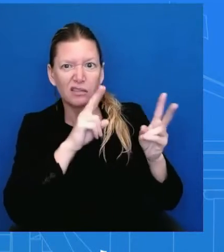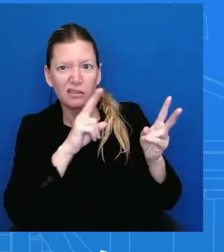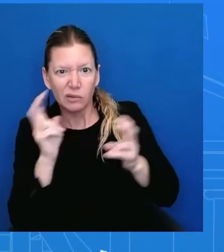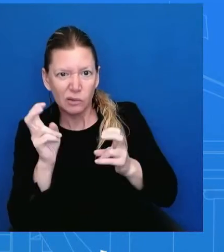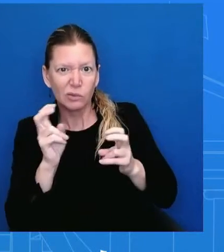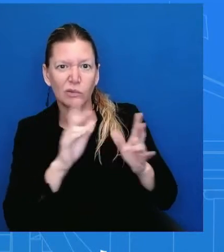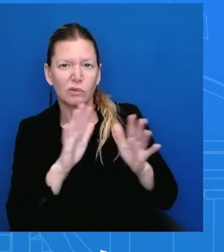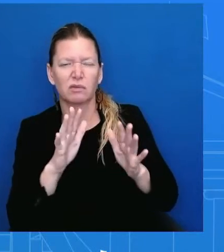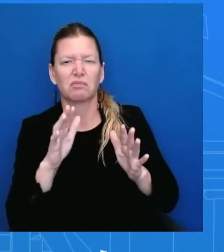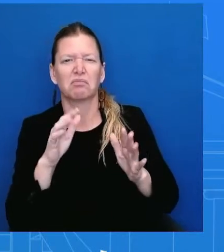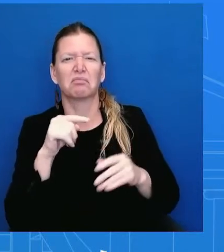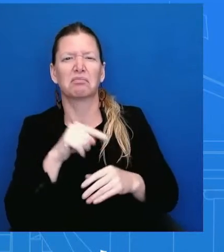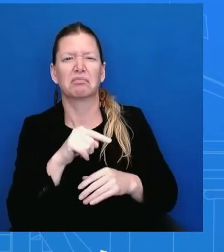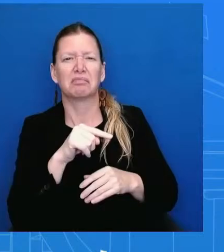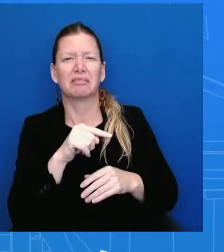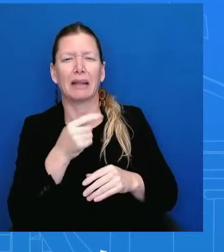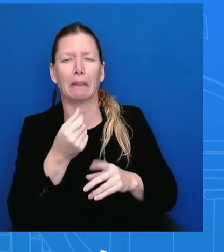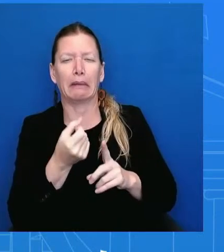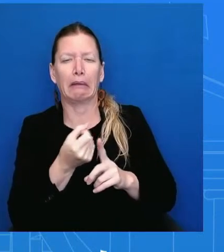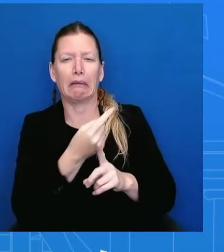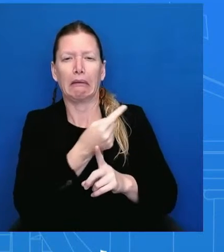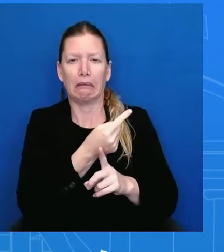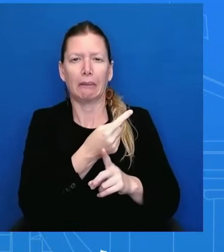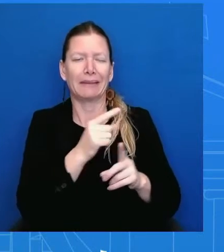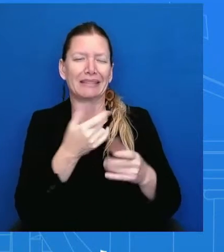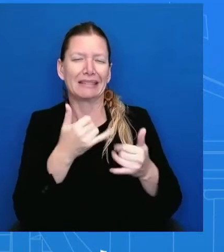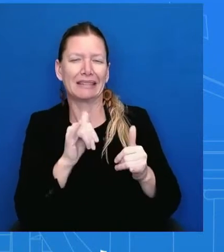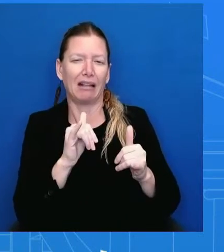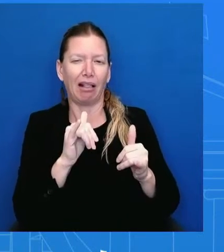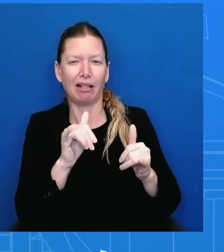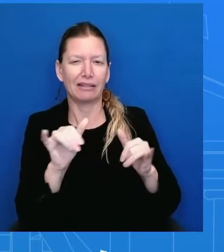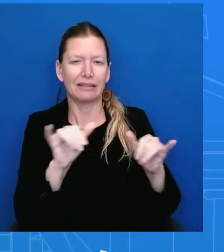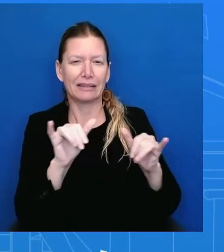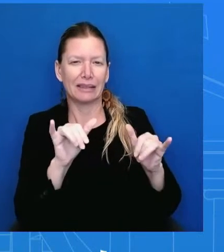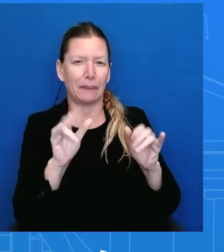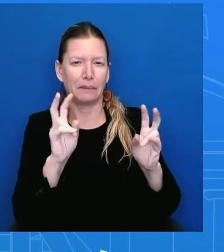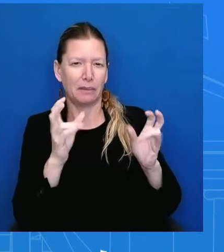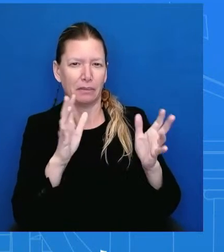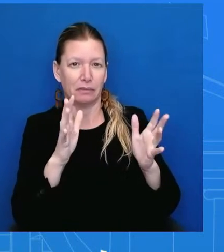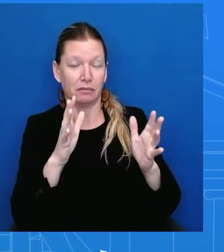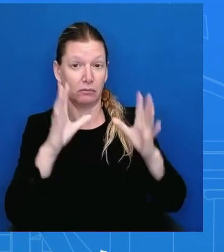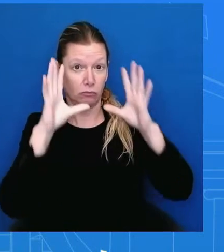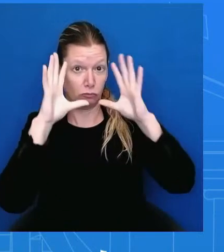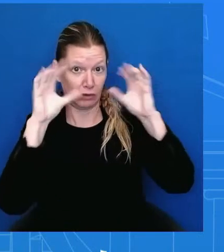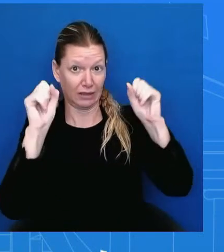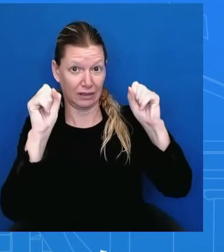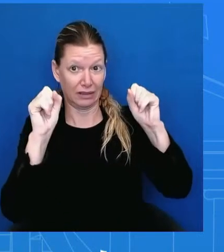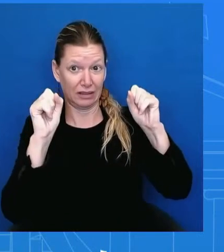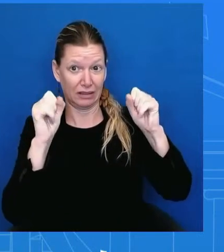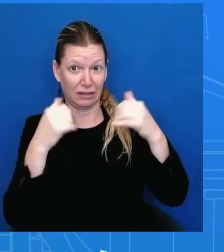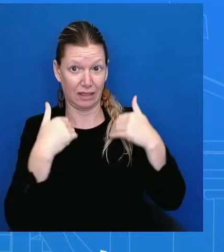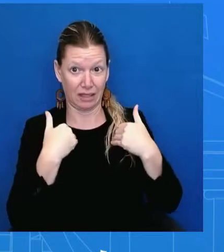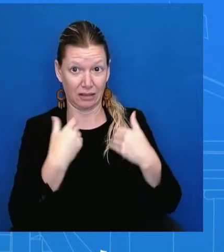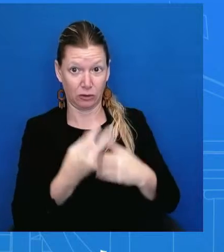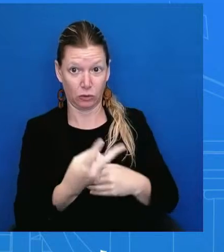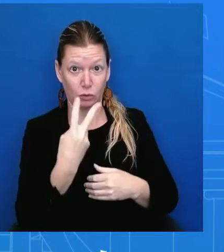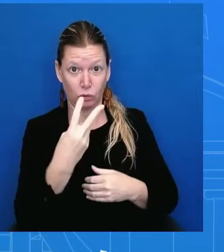The president has had two aneurysms. Okay? And there are complications from aneurysms to include